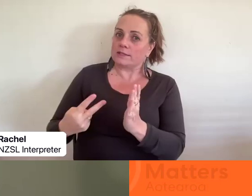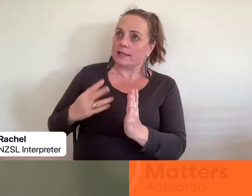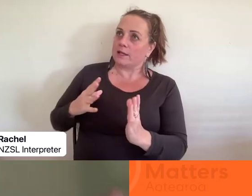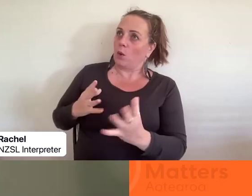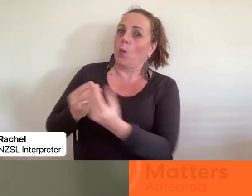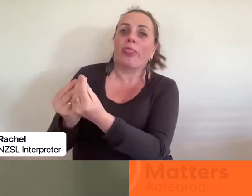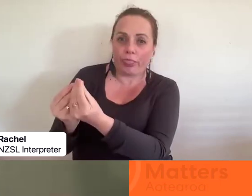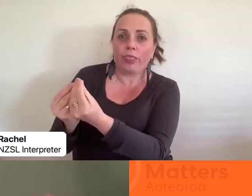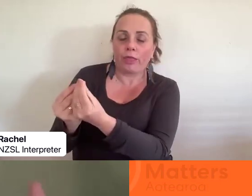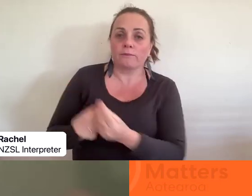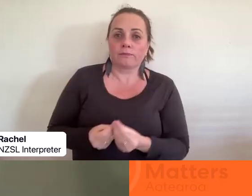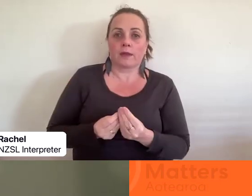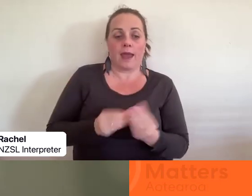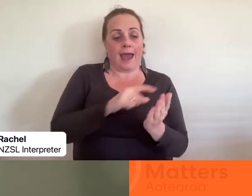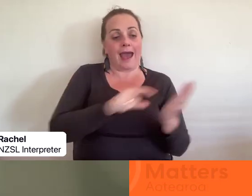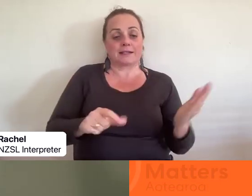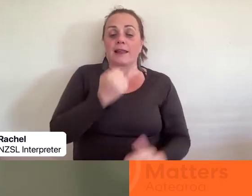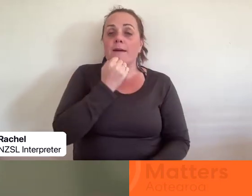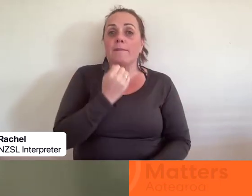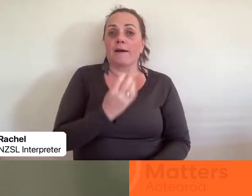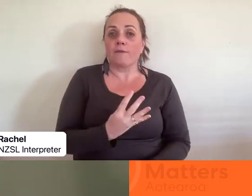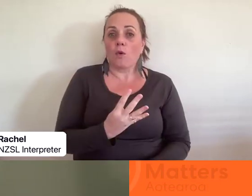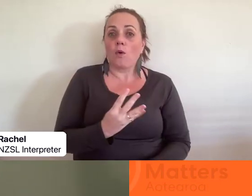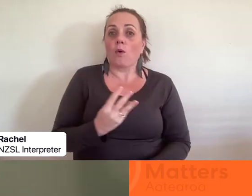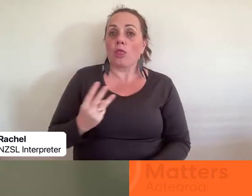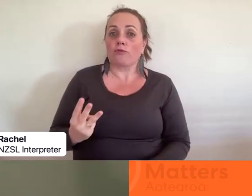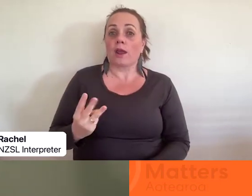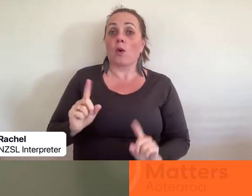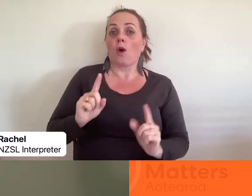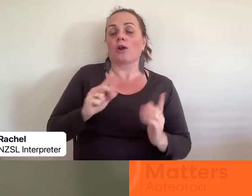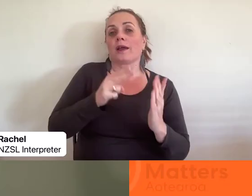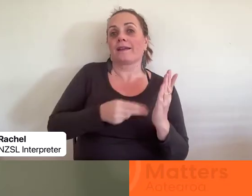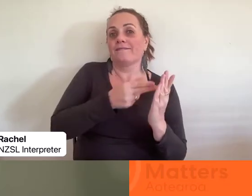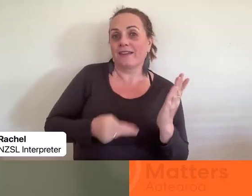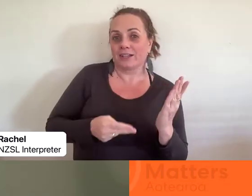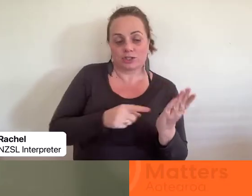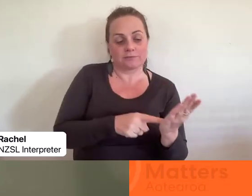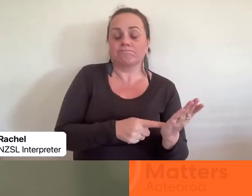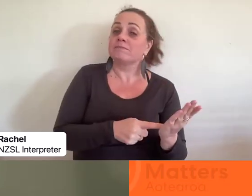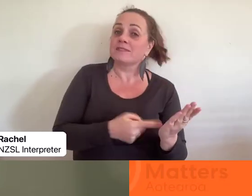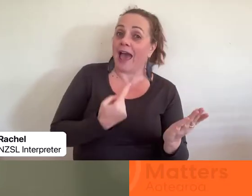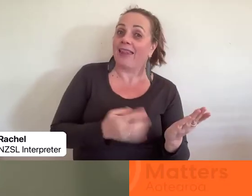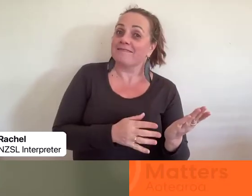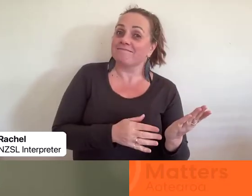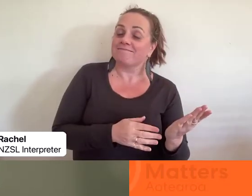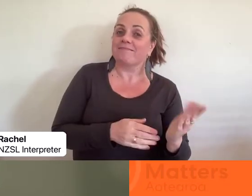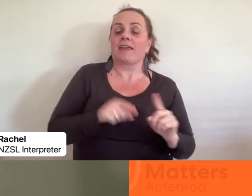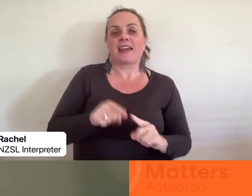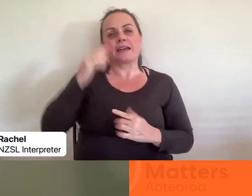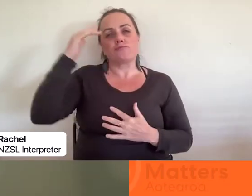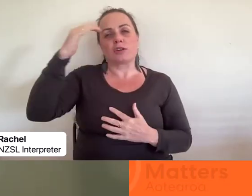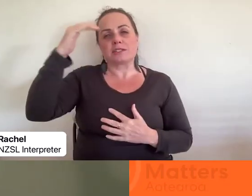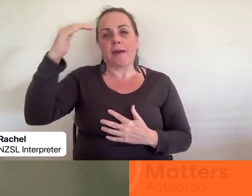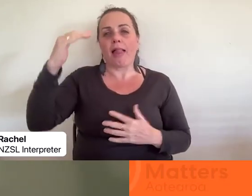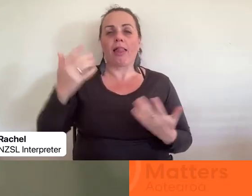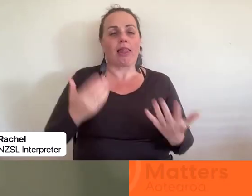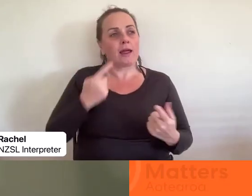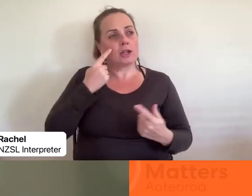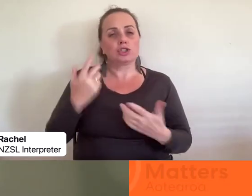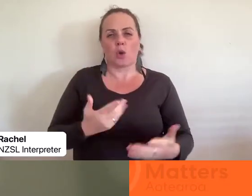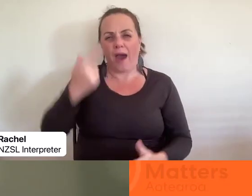in article 4(3) of the UNCRPD which embodies the principle of and I think we all know this, repeat